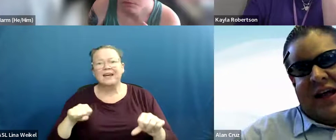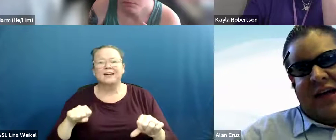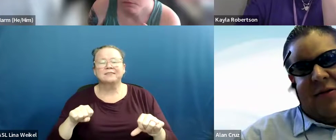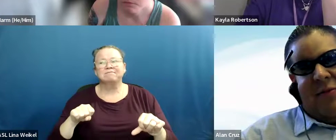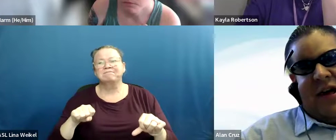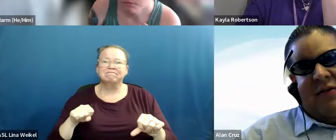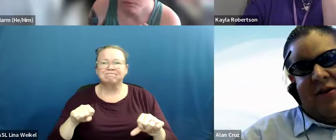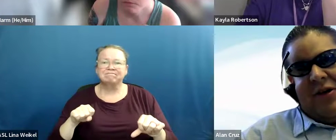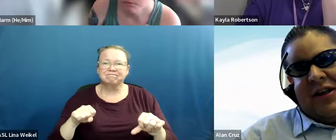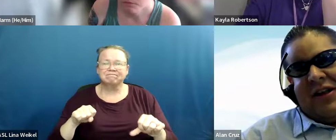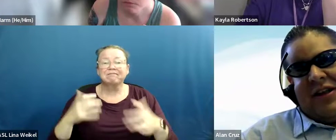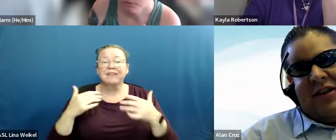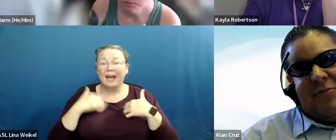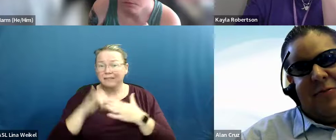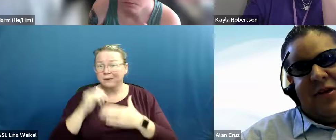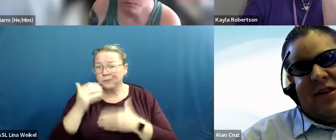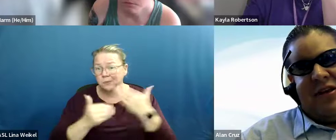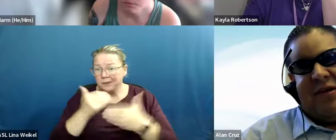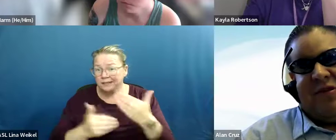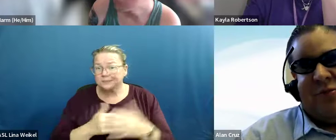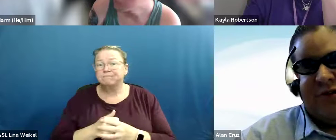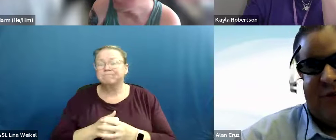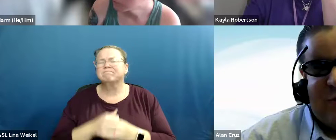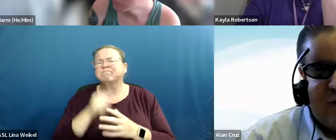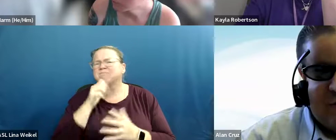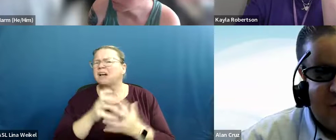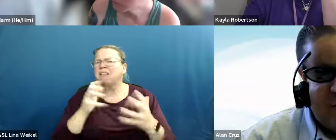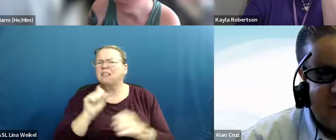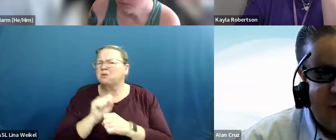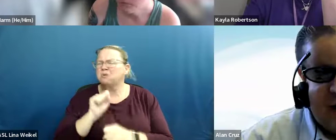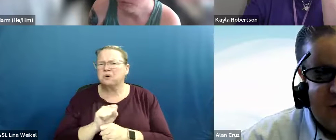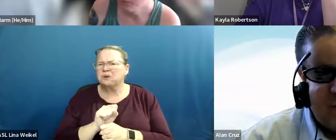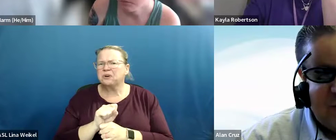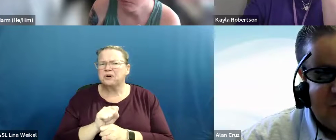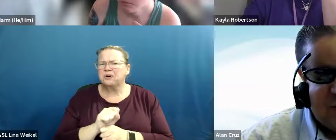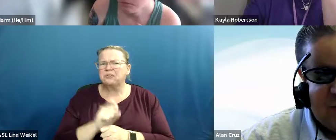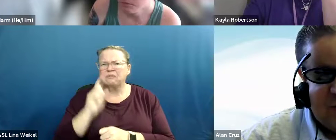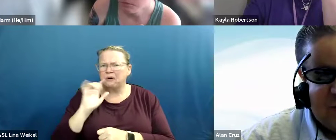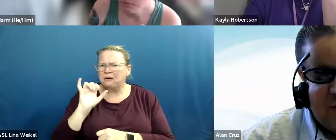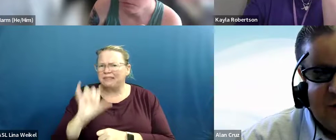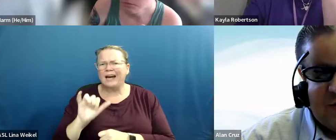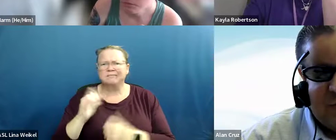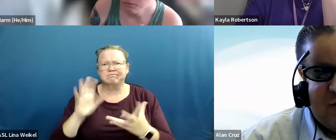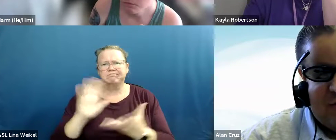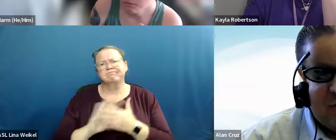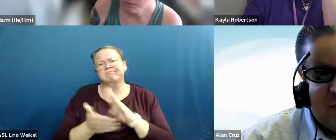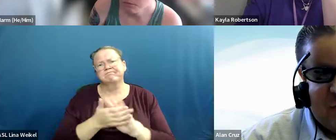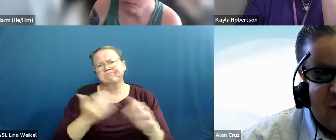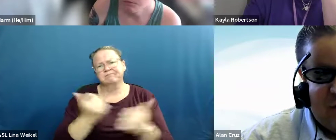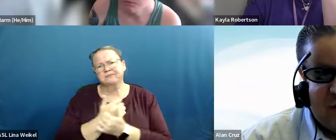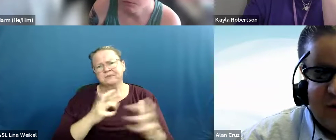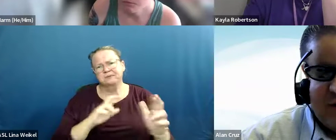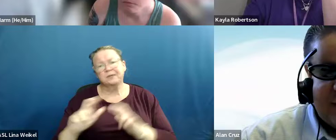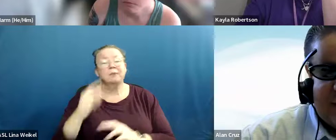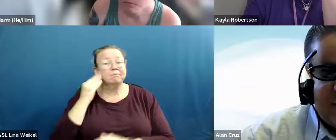Alan Cruz: have it going. There's not much work to do right now for for that it's pretty much done. So just wanted to share what we got going.